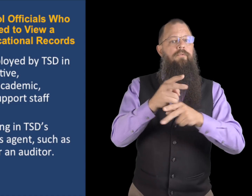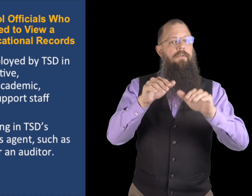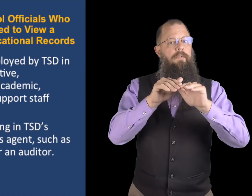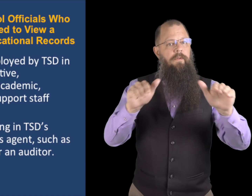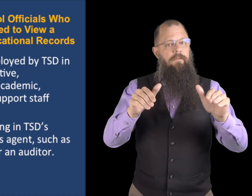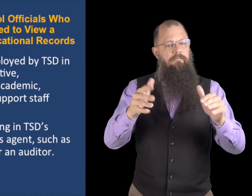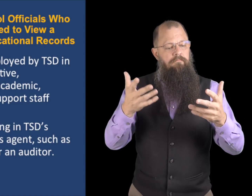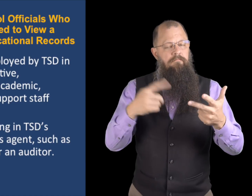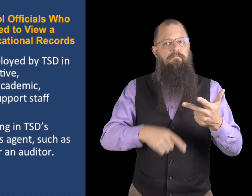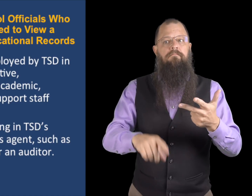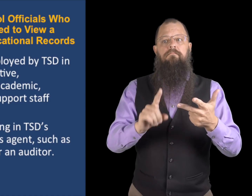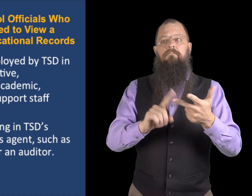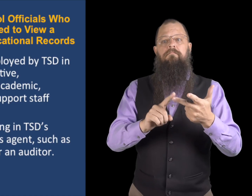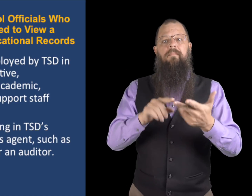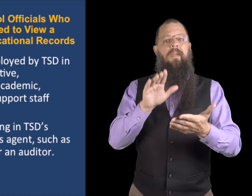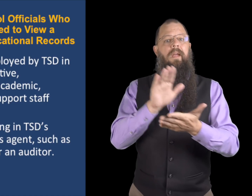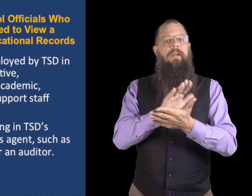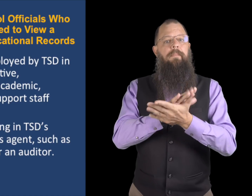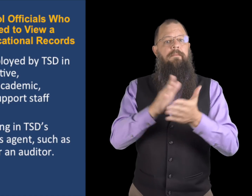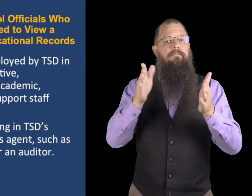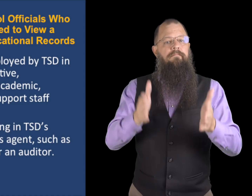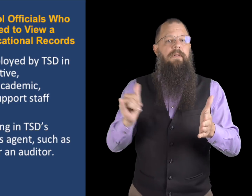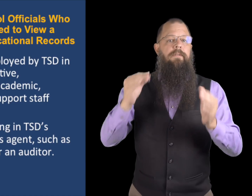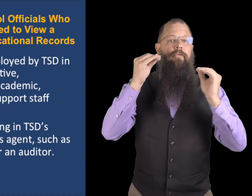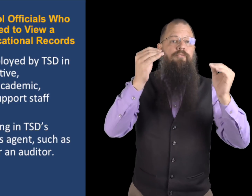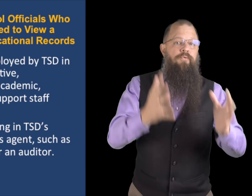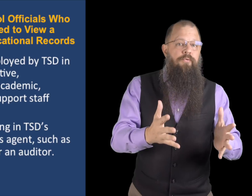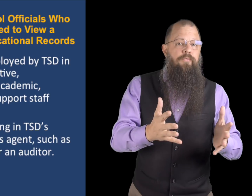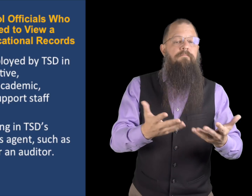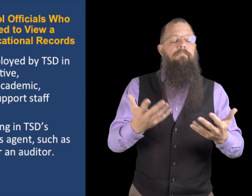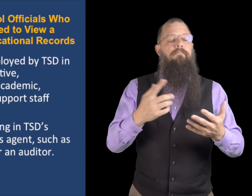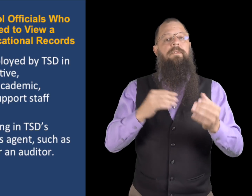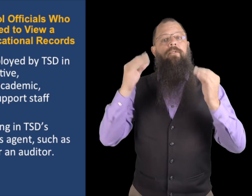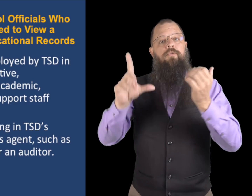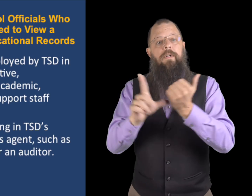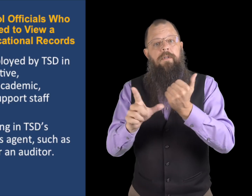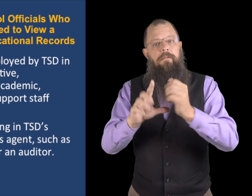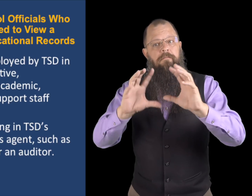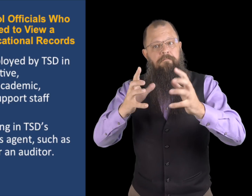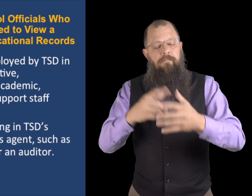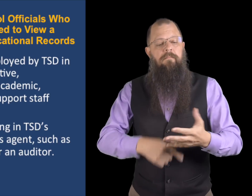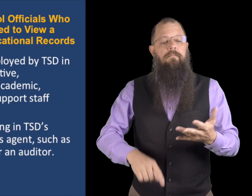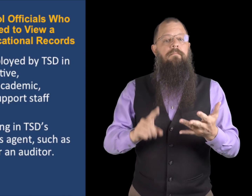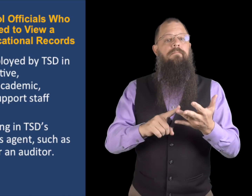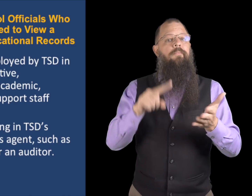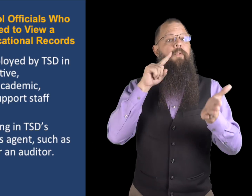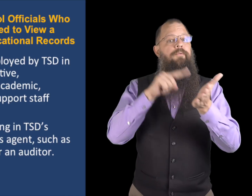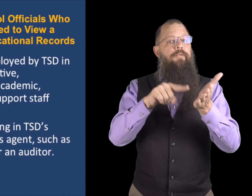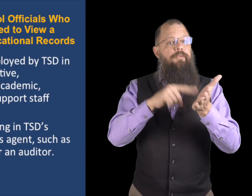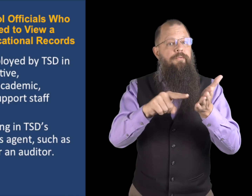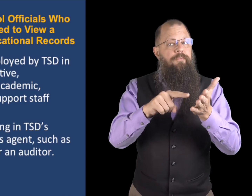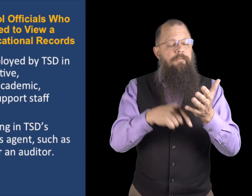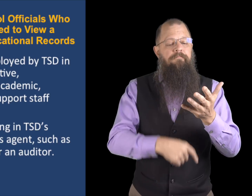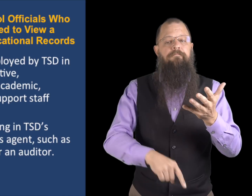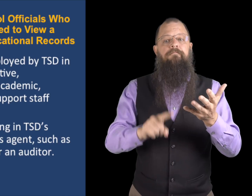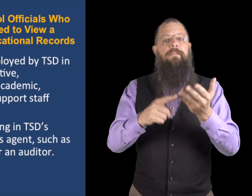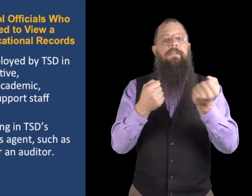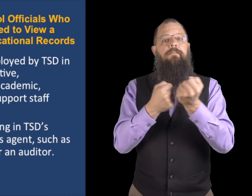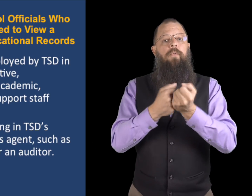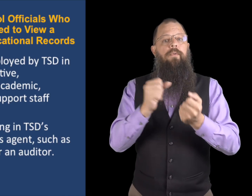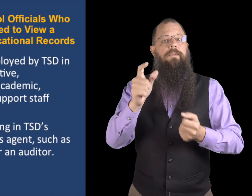personnel, those at the supervisory level, academic instructional staff, research